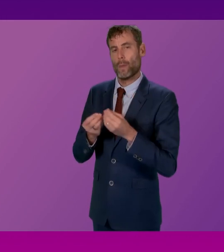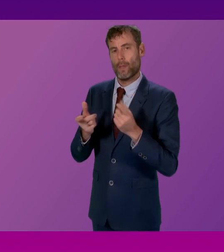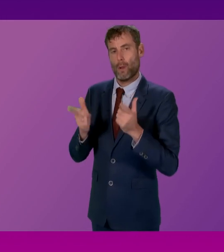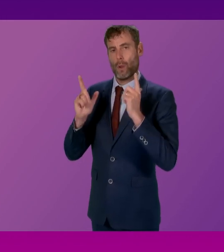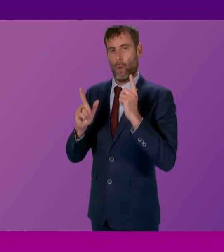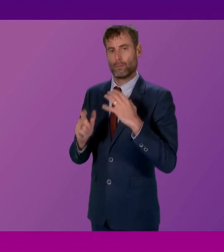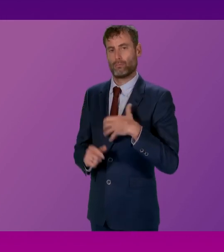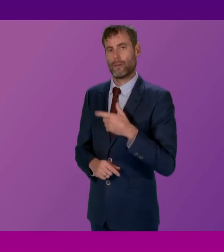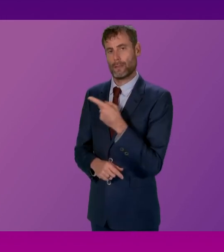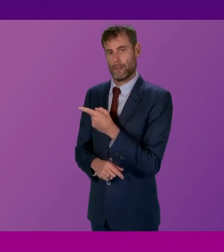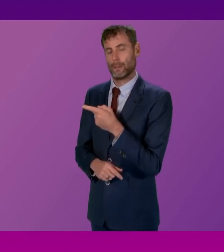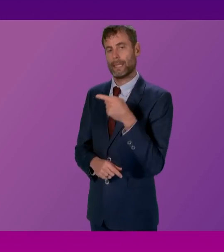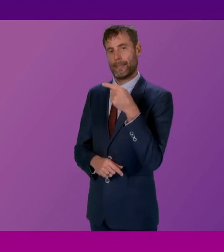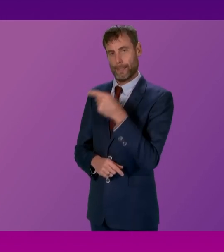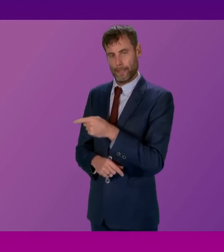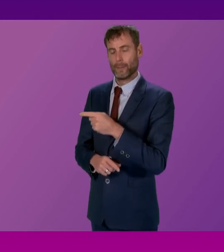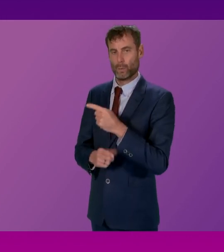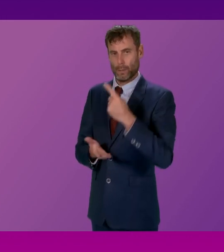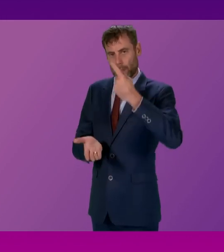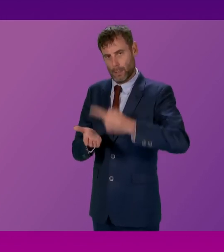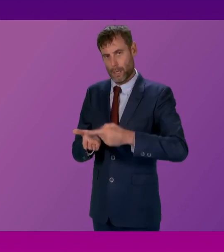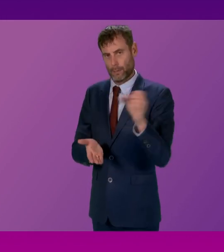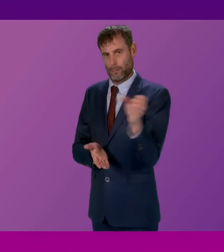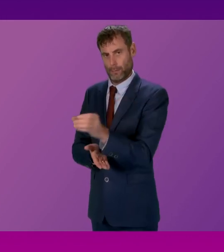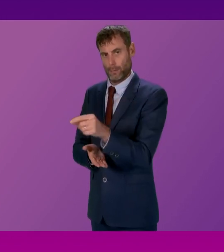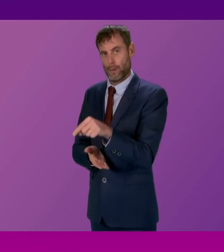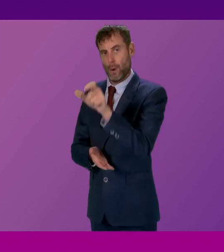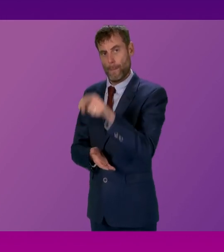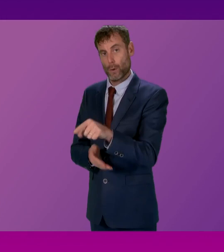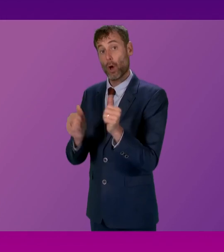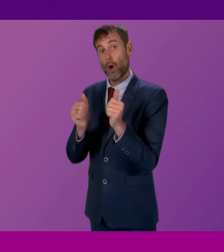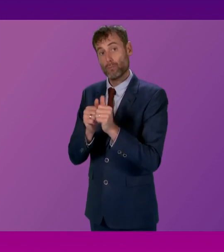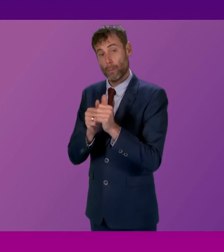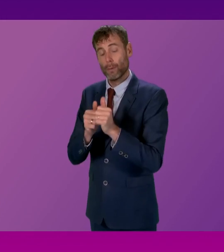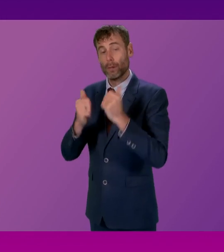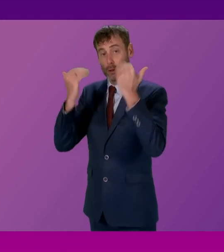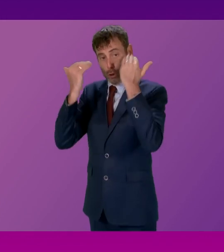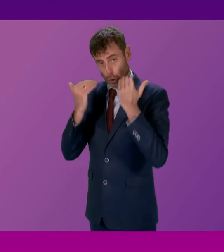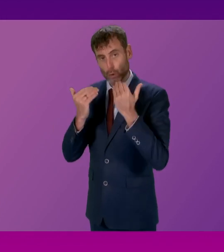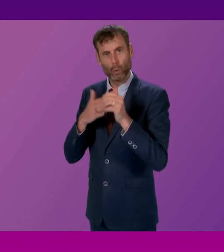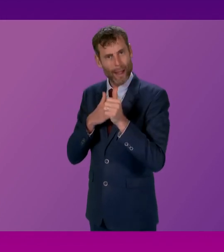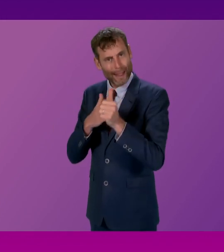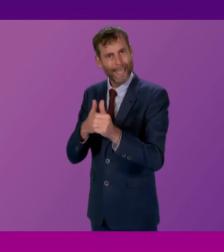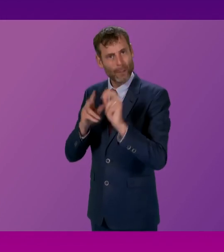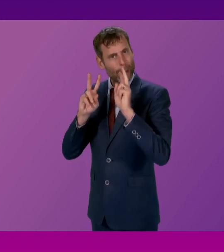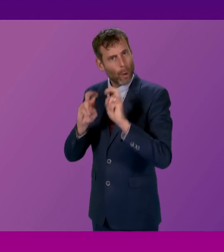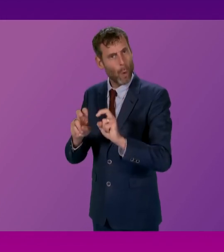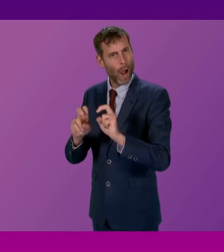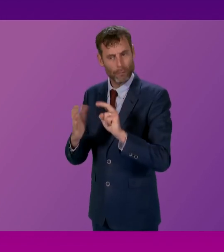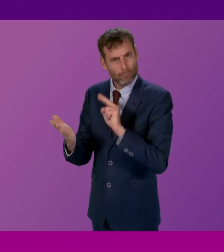It will be for the Lord President to nominate an appropriate senior judge for the inquiry. Those discussions are very much under way.